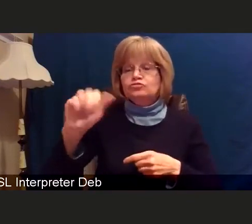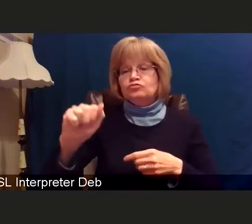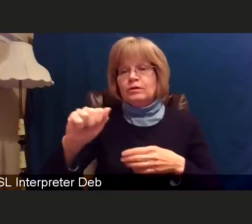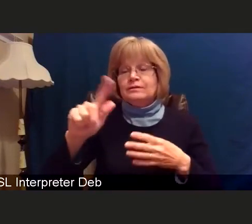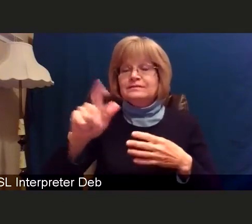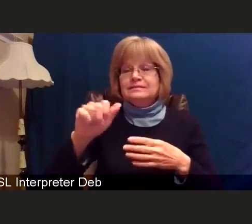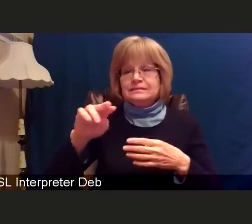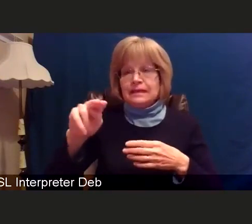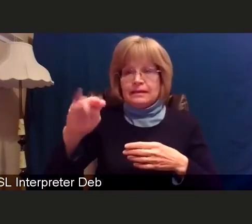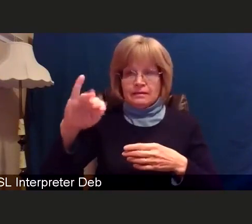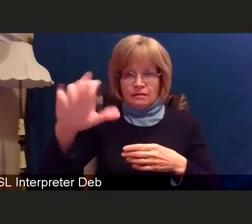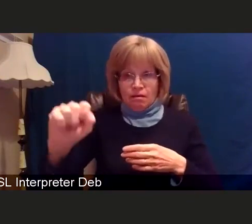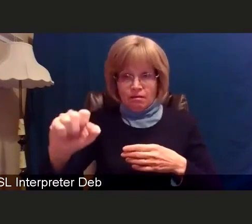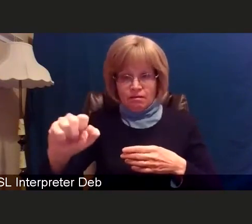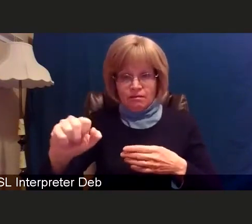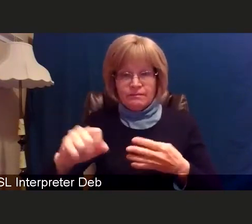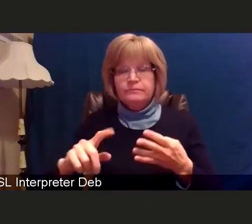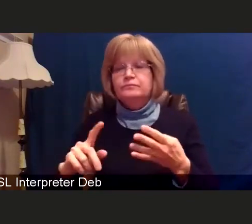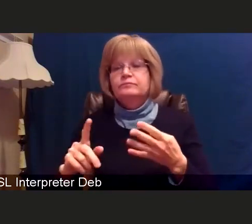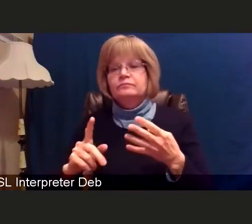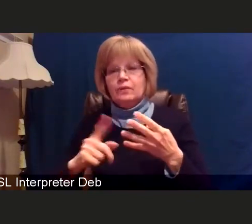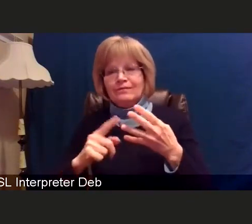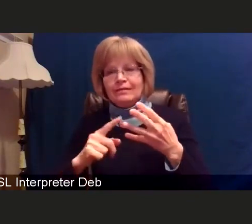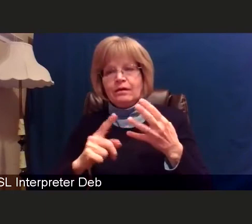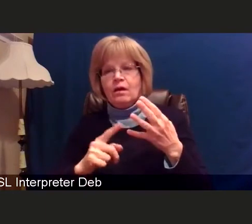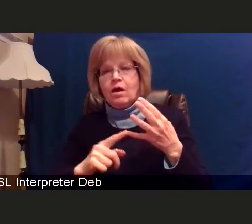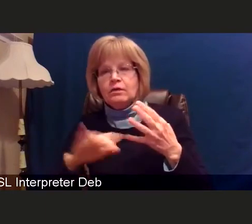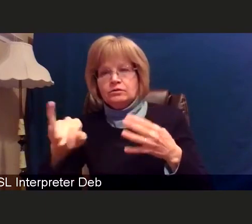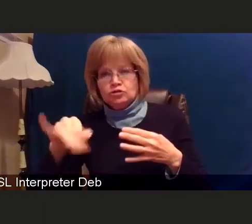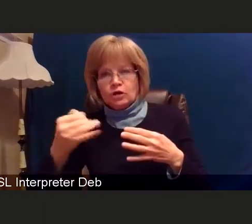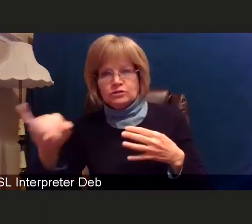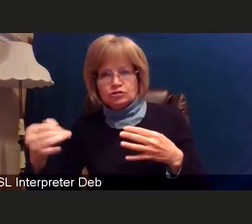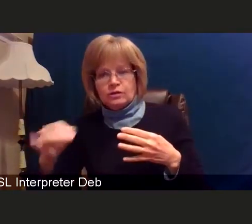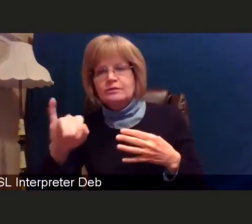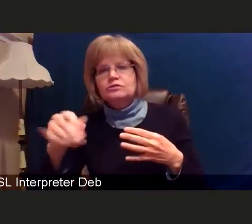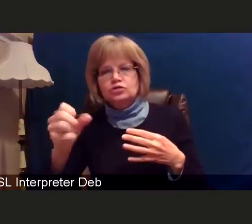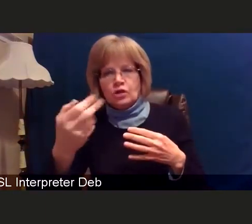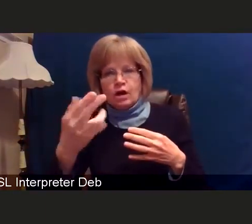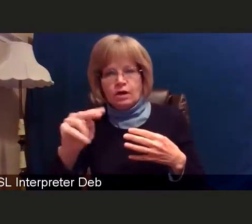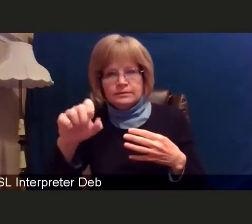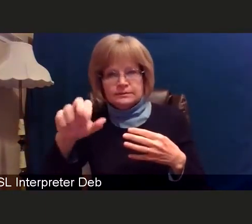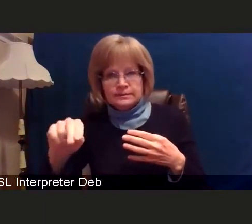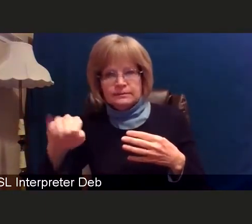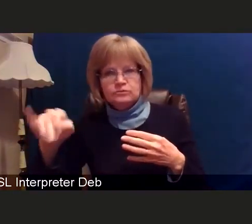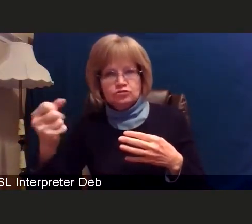and the other is the Johnson and Johnson vaccine. It appears that the Johnson and Johnson vaccine